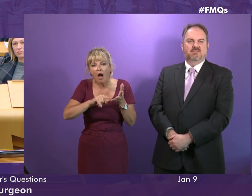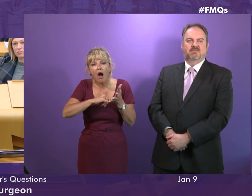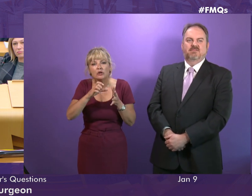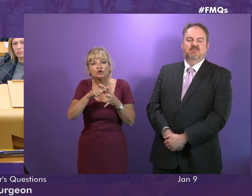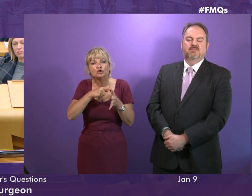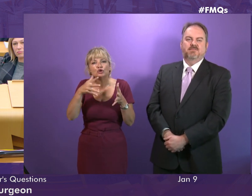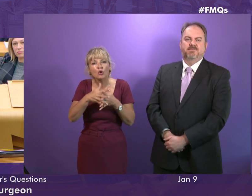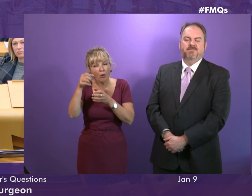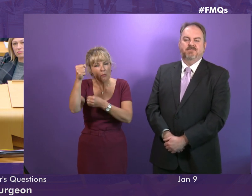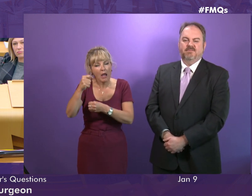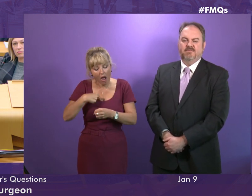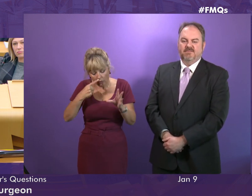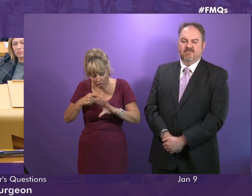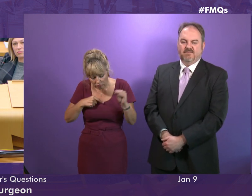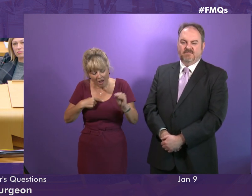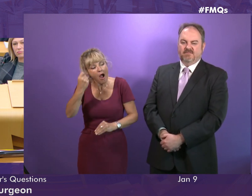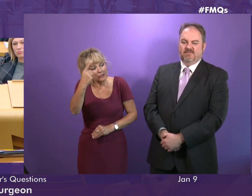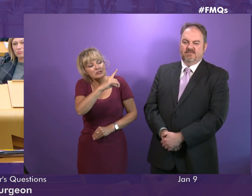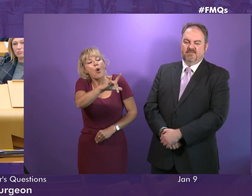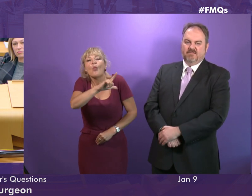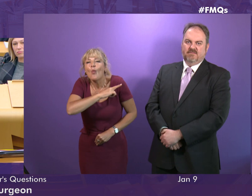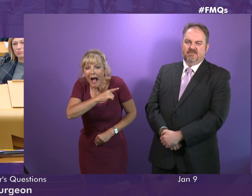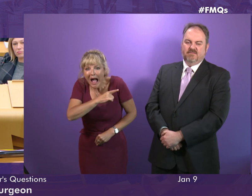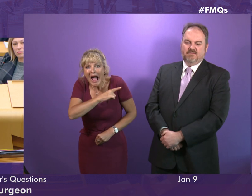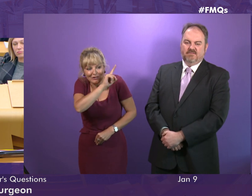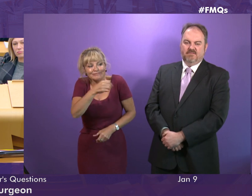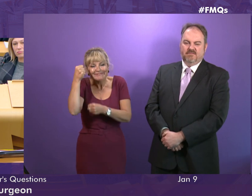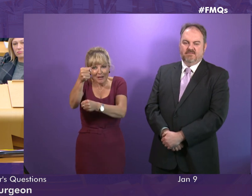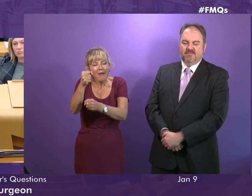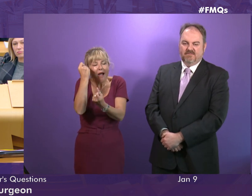I absolutely understand the motivations that are driving the campaign, and I will consider